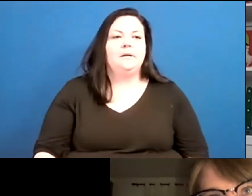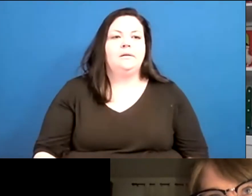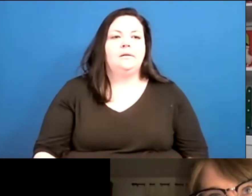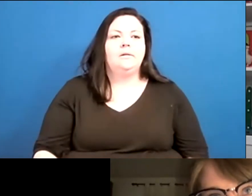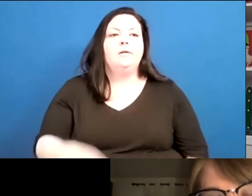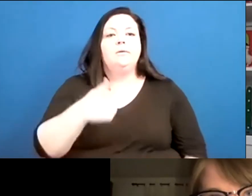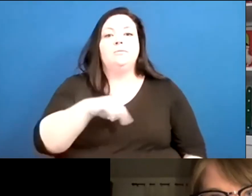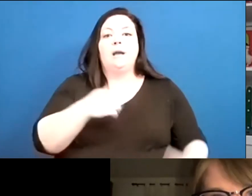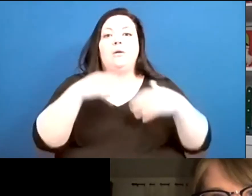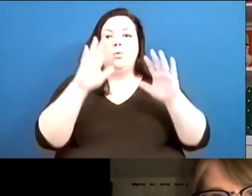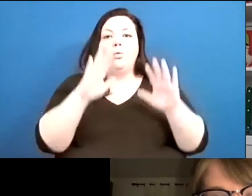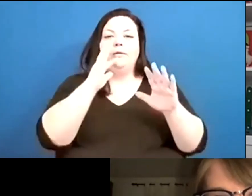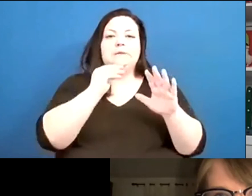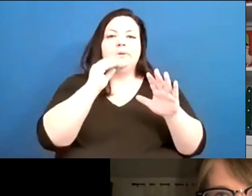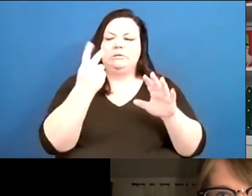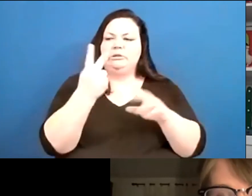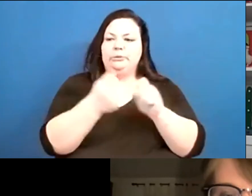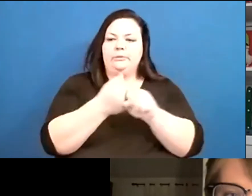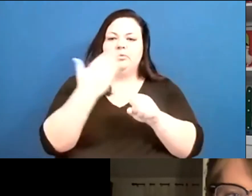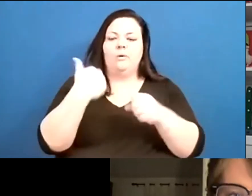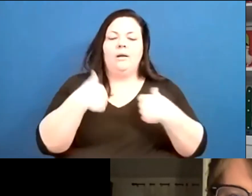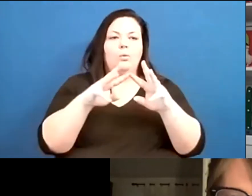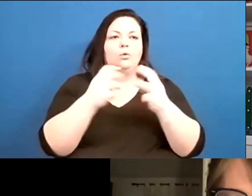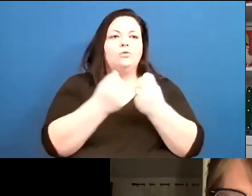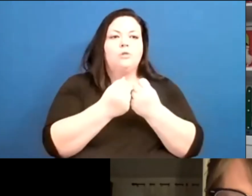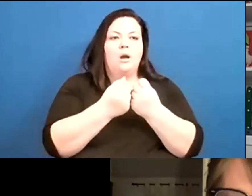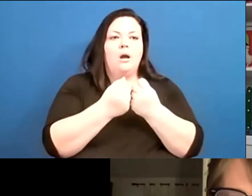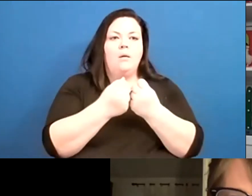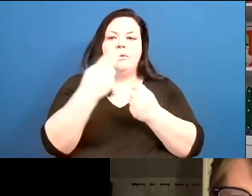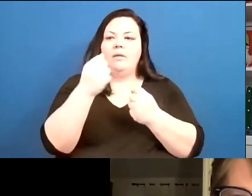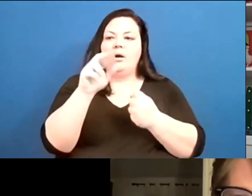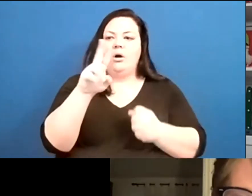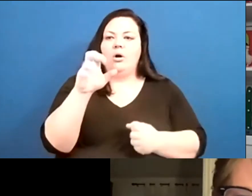couple years ago, we did a workshop the Harvest Workshop that Gwen led